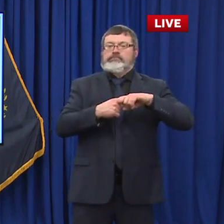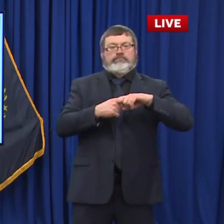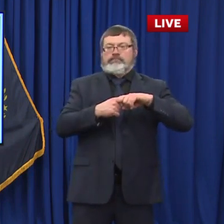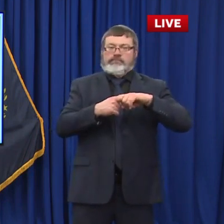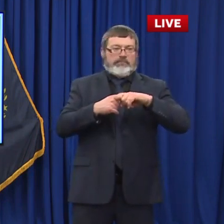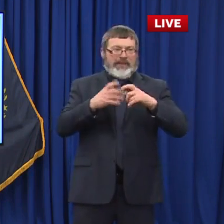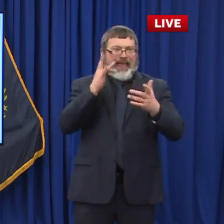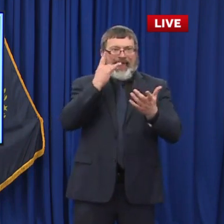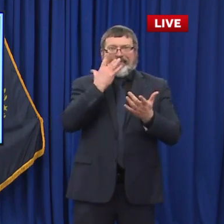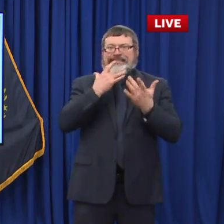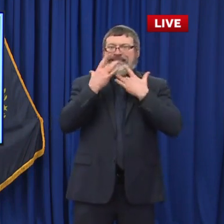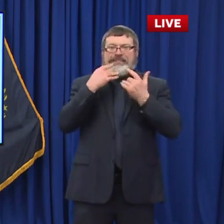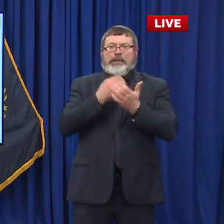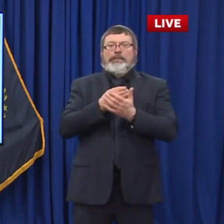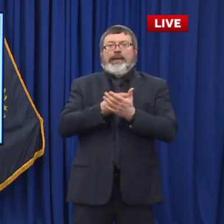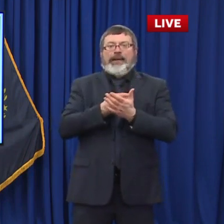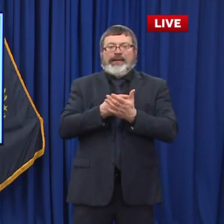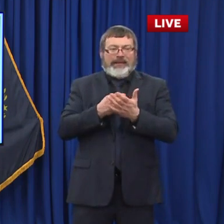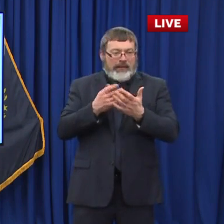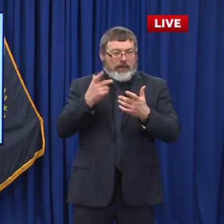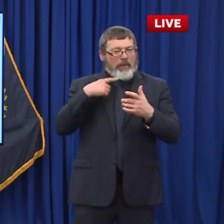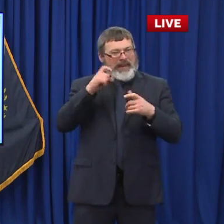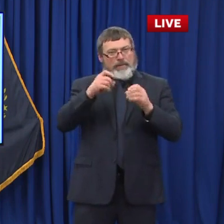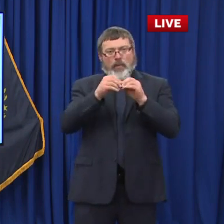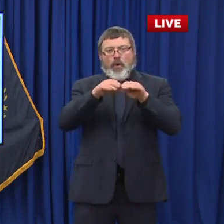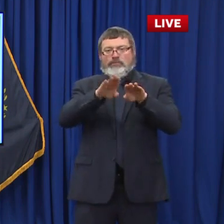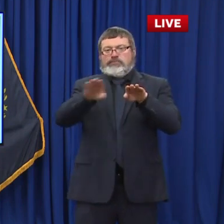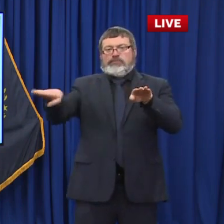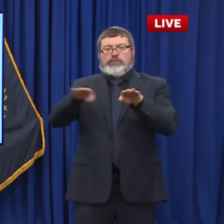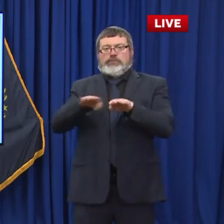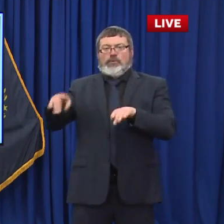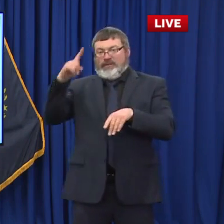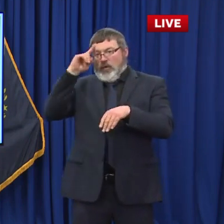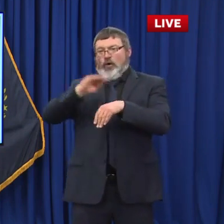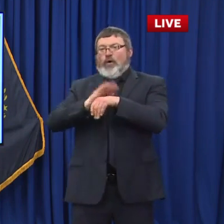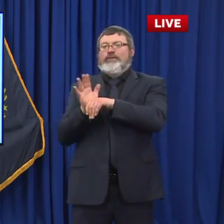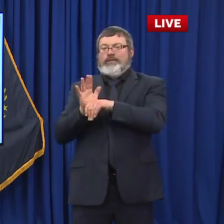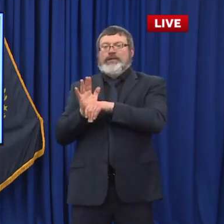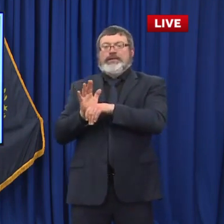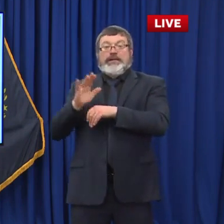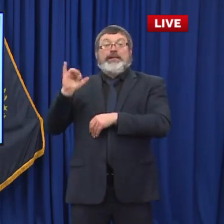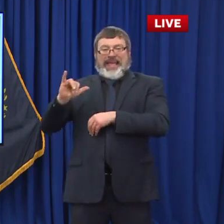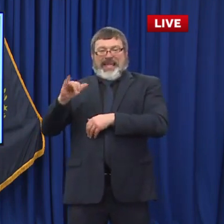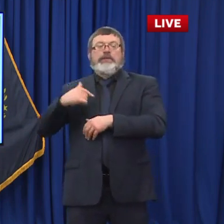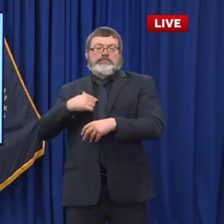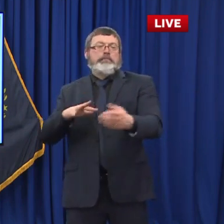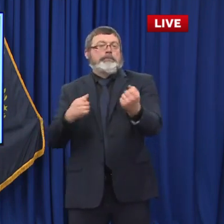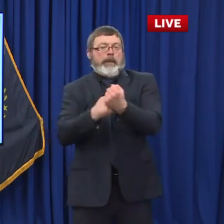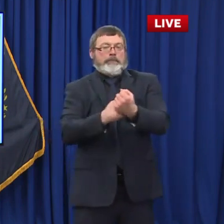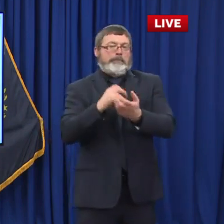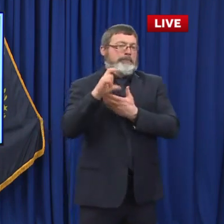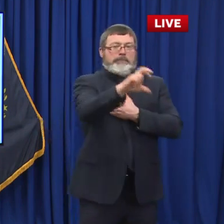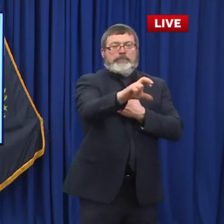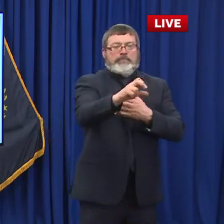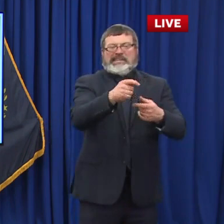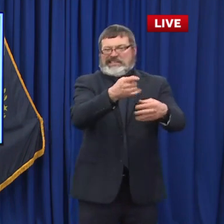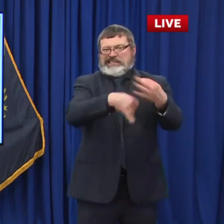THEY HAVE GIVEN THAT UP TO MAKE SURE THE BEDS AND CAPACITY ARE THERE FOR OUR CITIZENS.